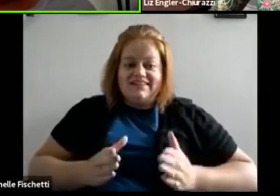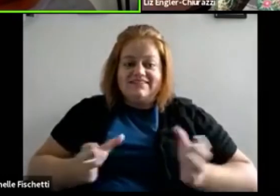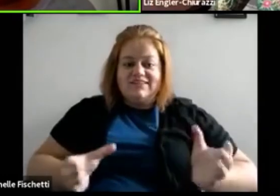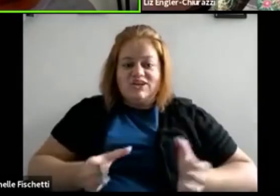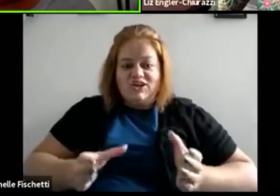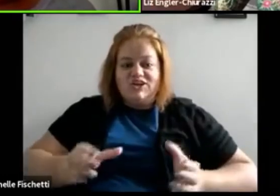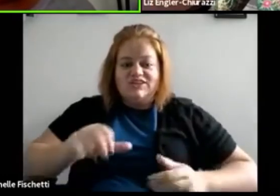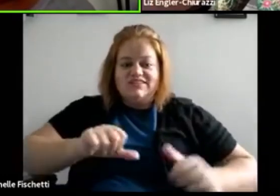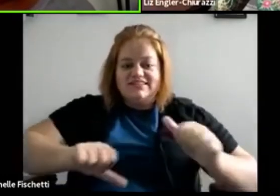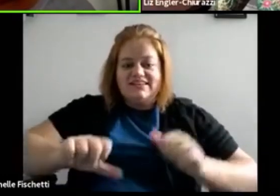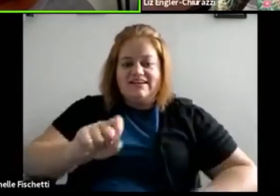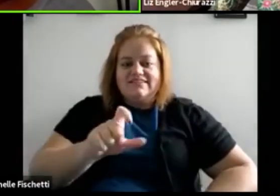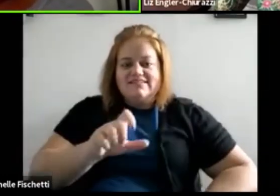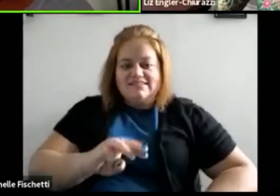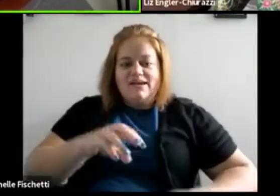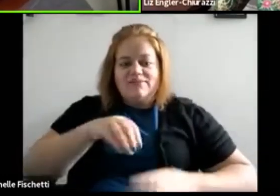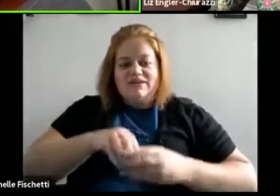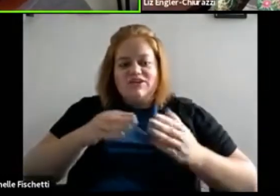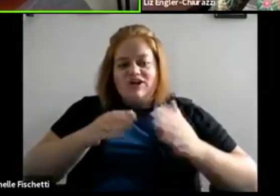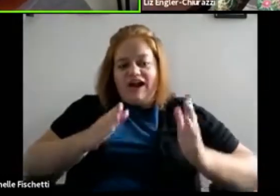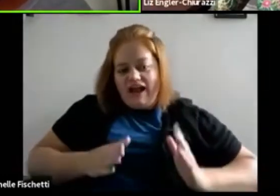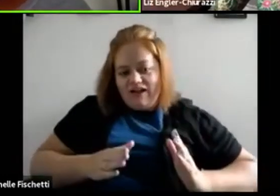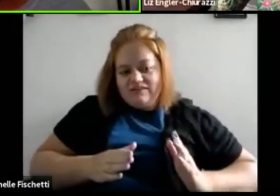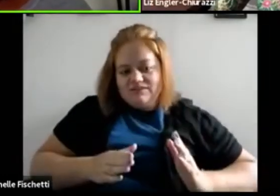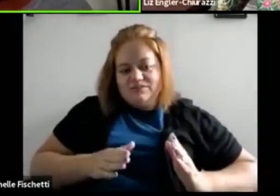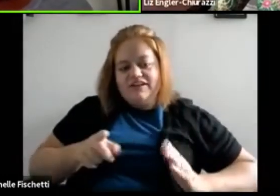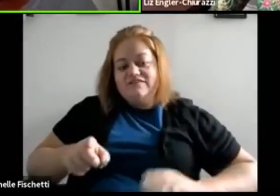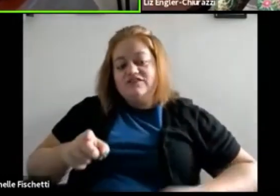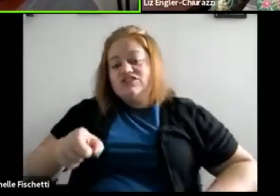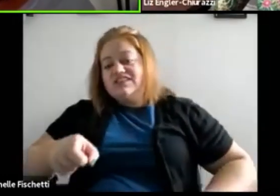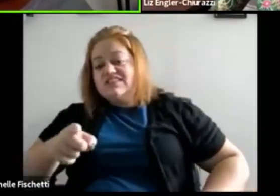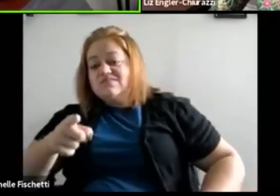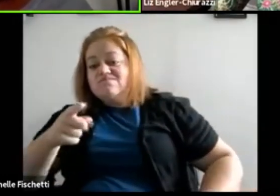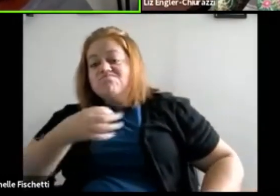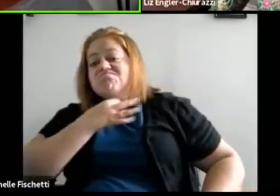inside your household with her but also that you are just supportive of whatever